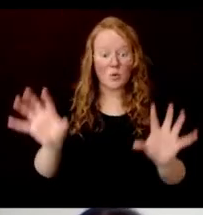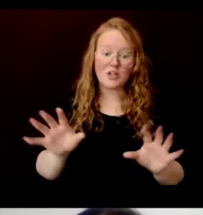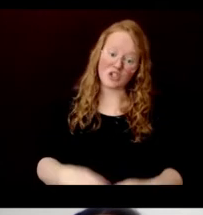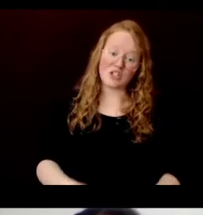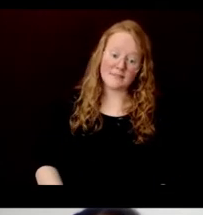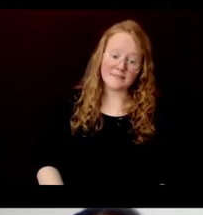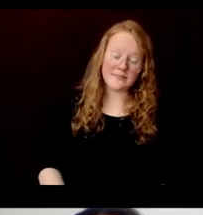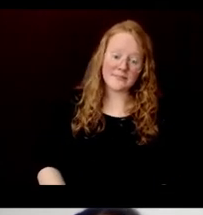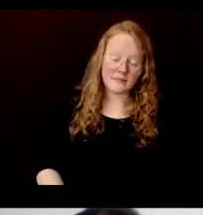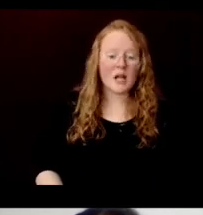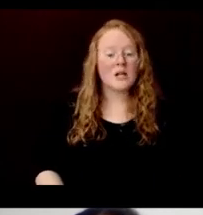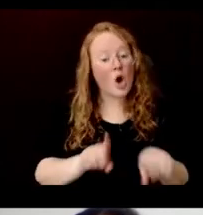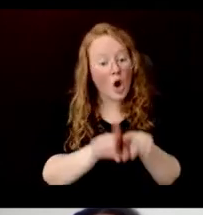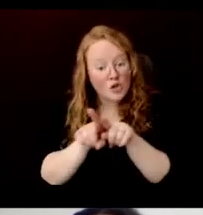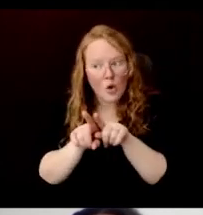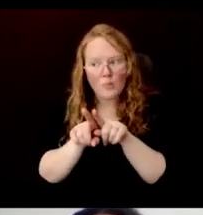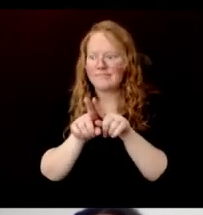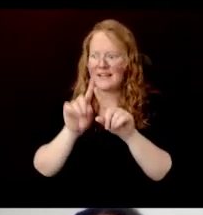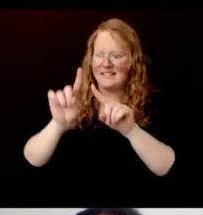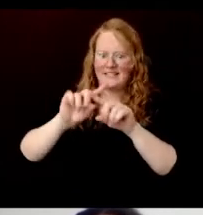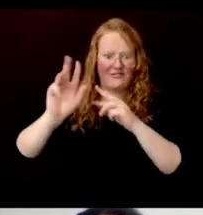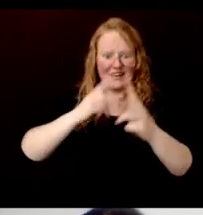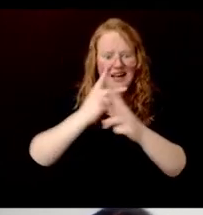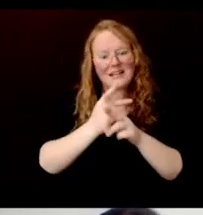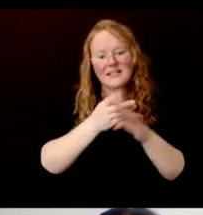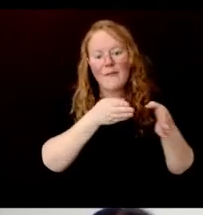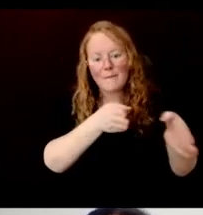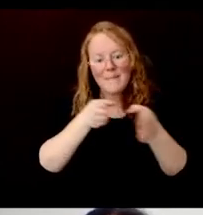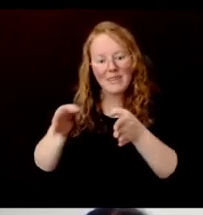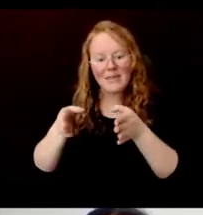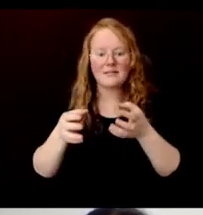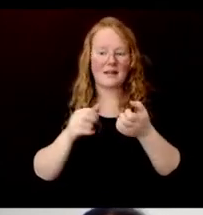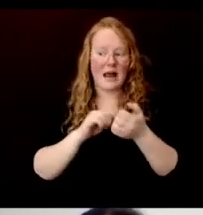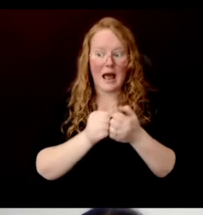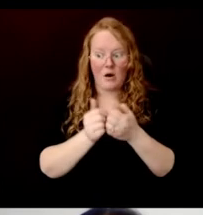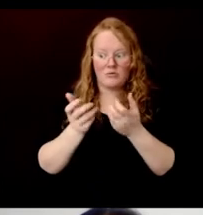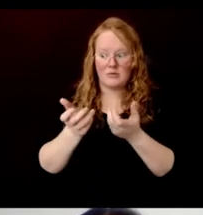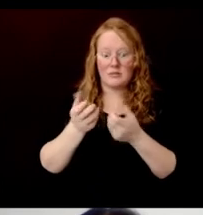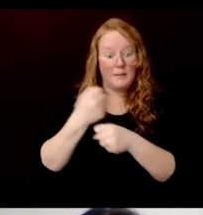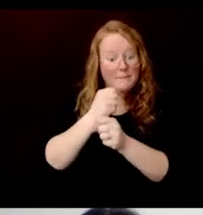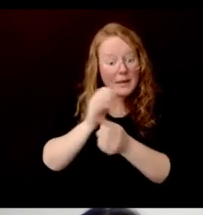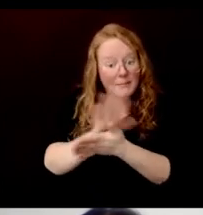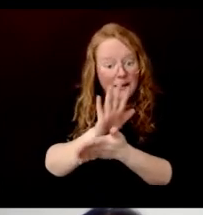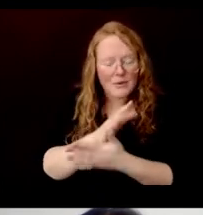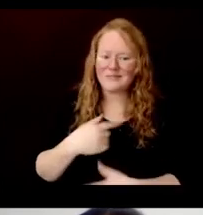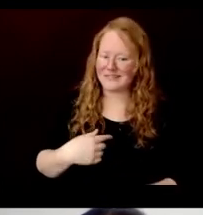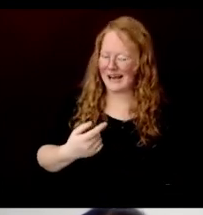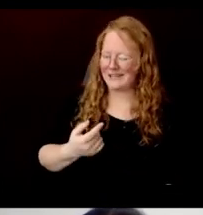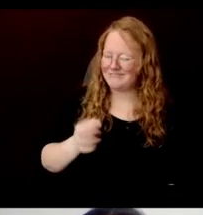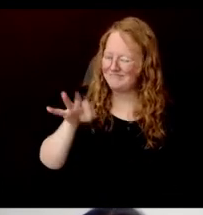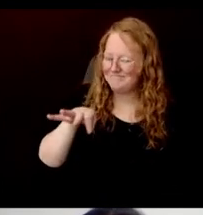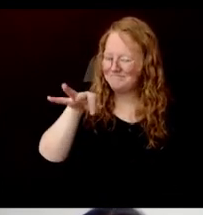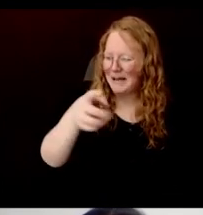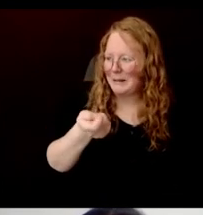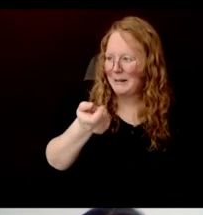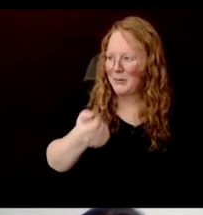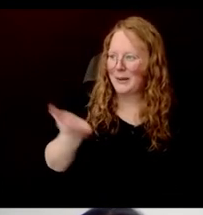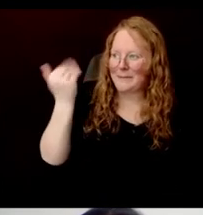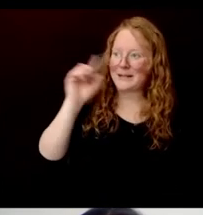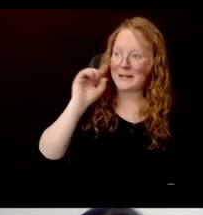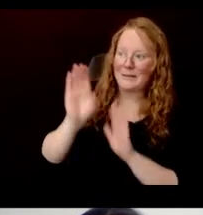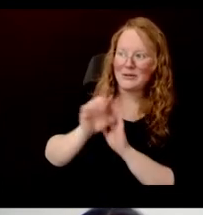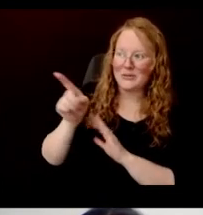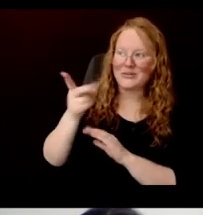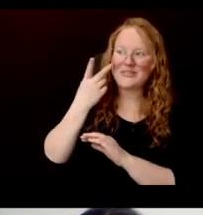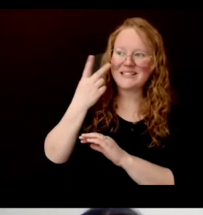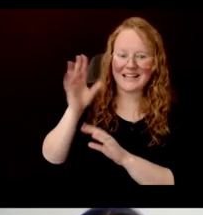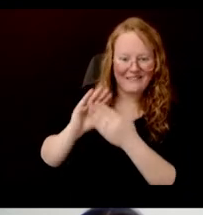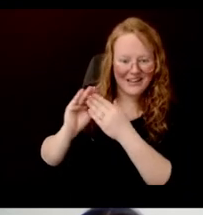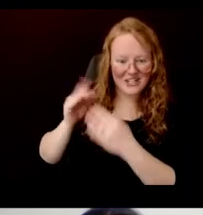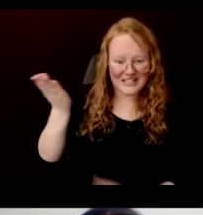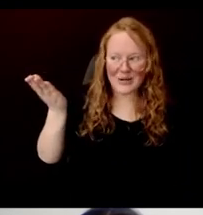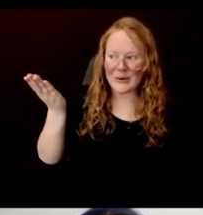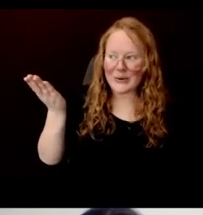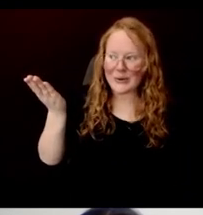There are also different kinds of methods for making paper. I eluded to this in the villages example here.